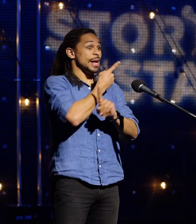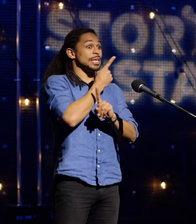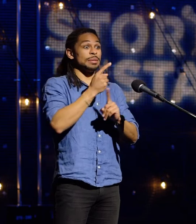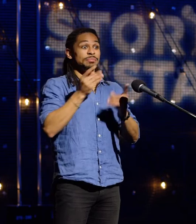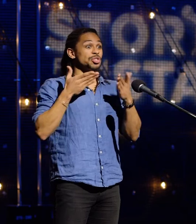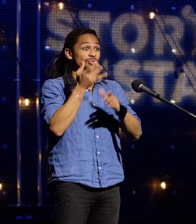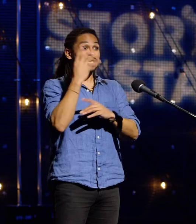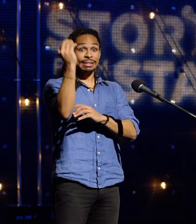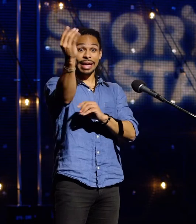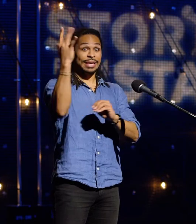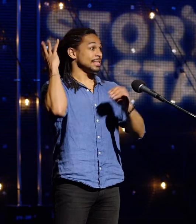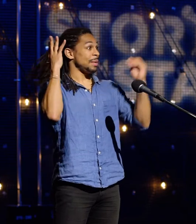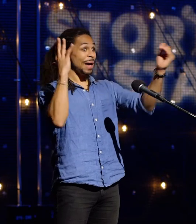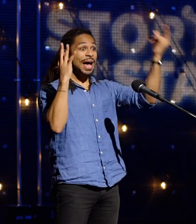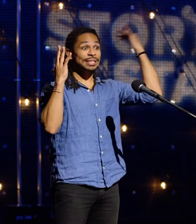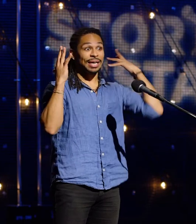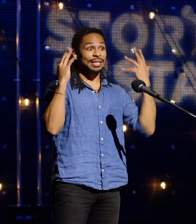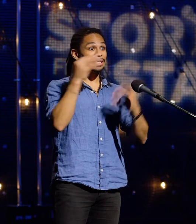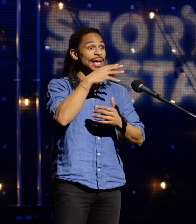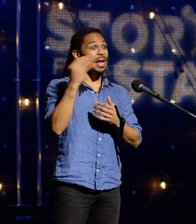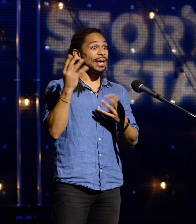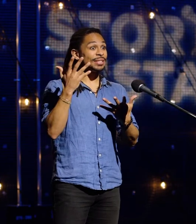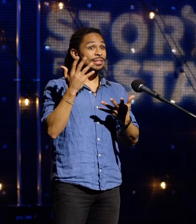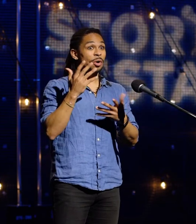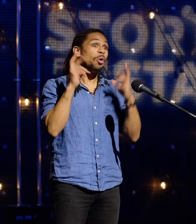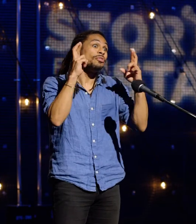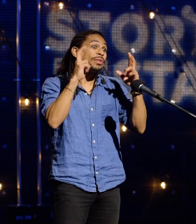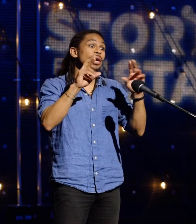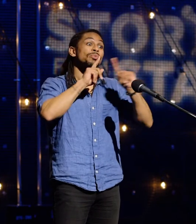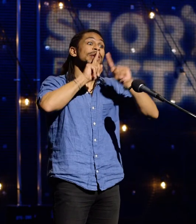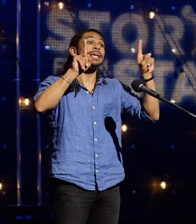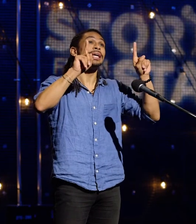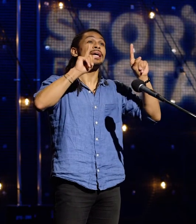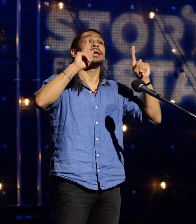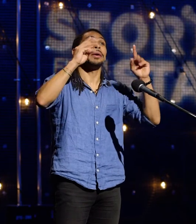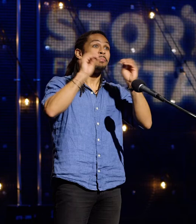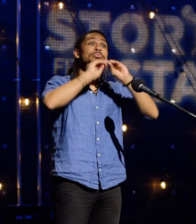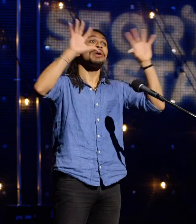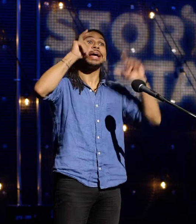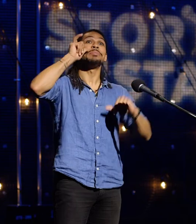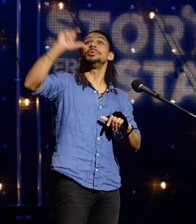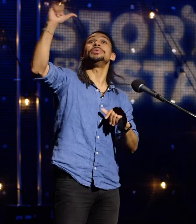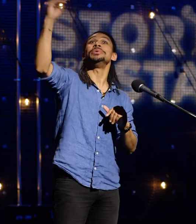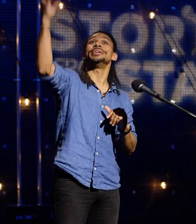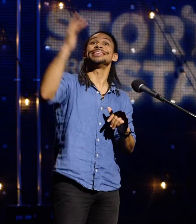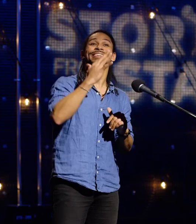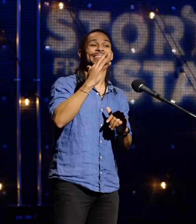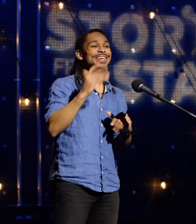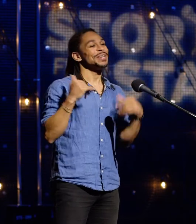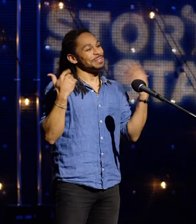"random street lights that pass us and hopefully a really bright moon."